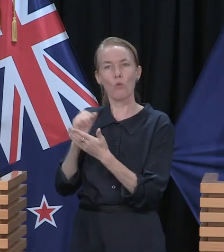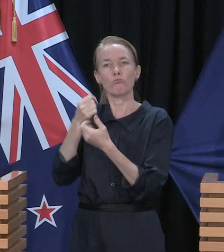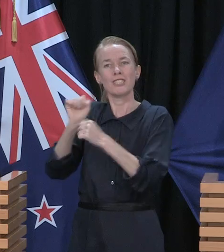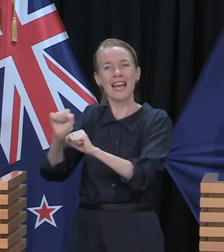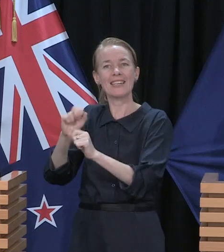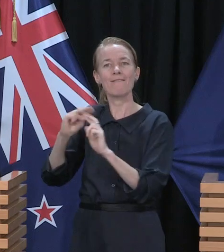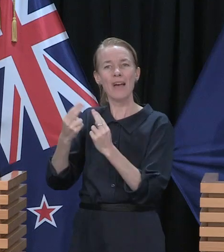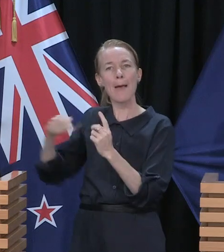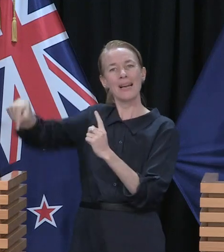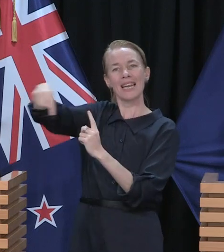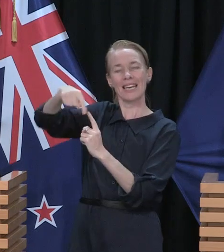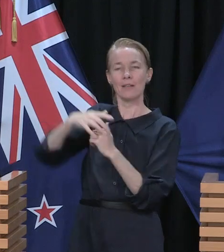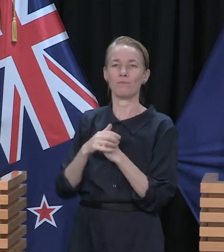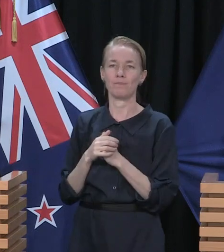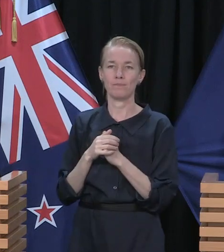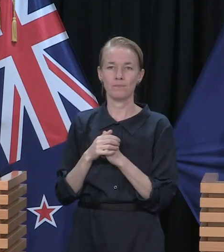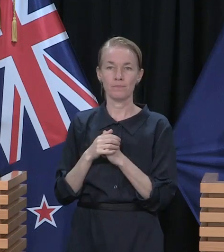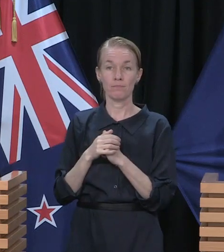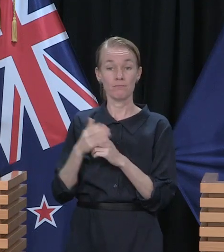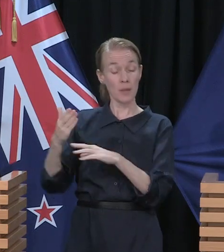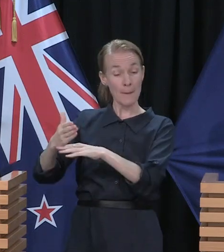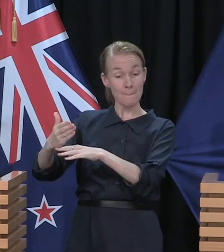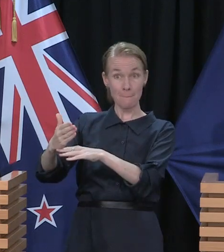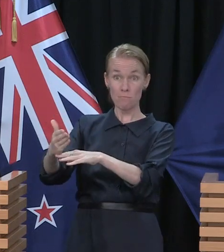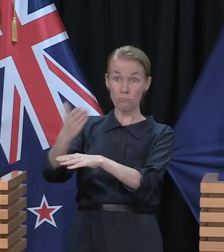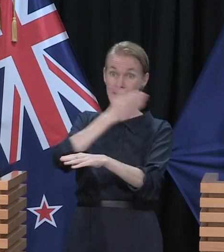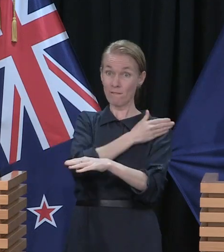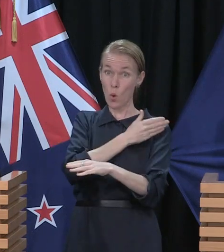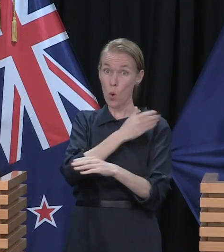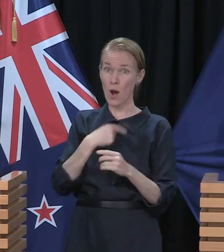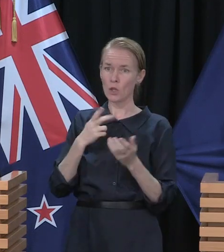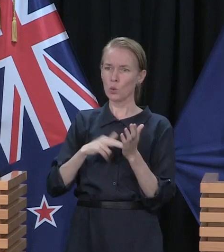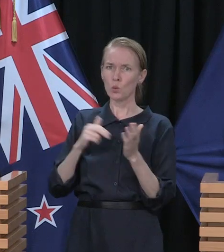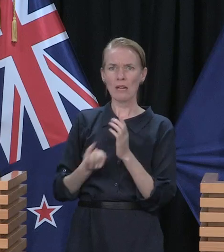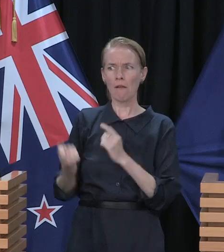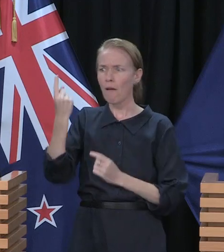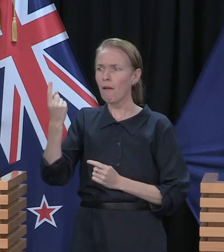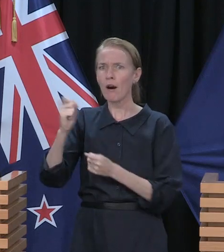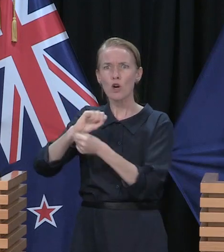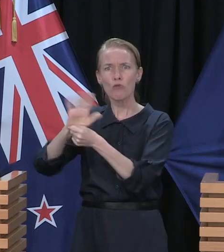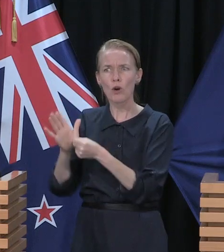safe. So, that provision is there now. And likewise, even earlier on,